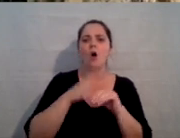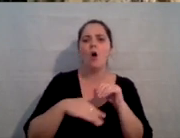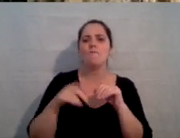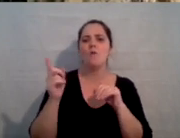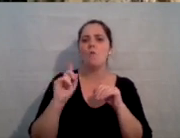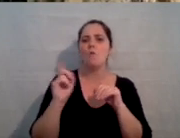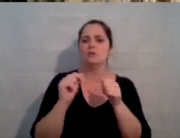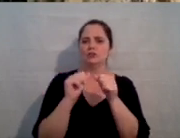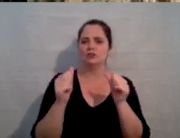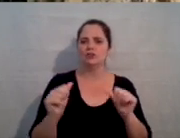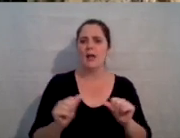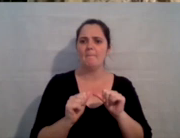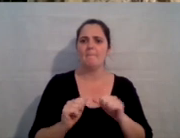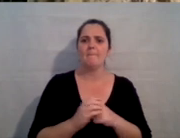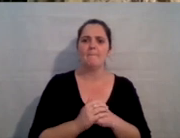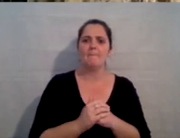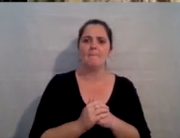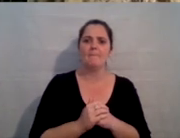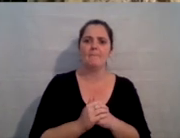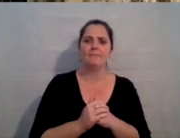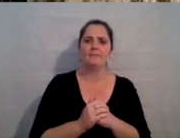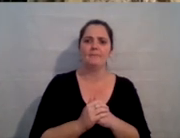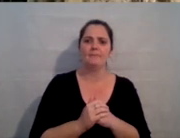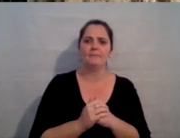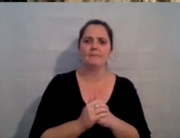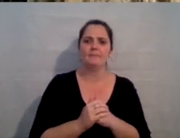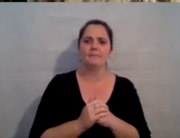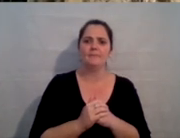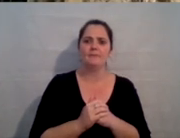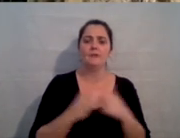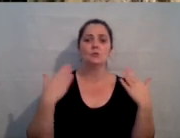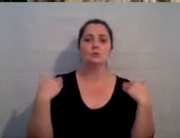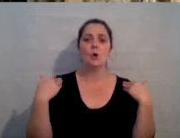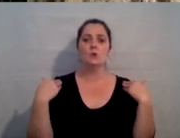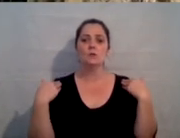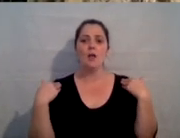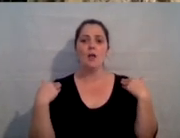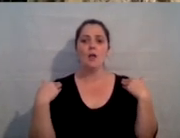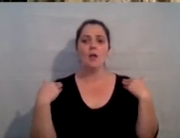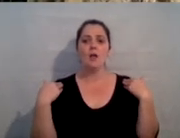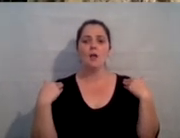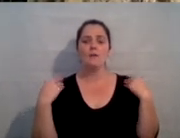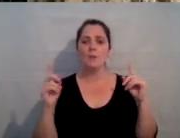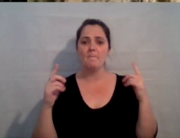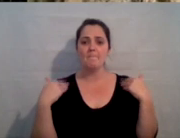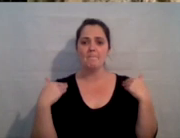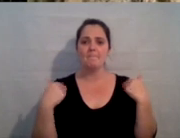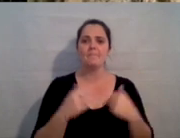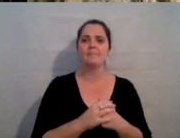make the shape of the breast, the shape of the shoulder,